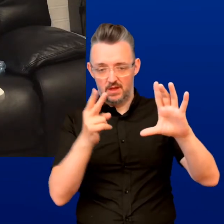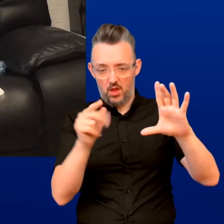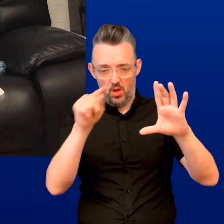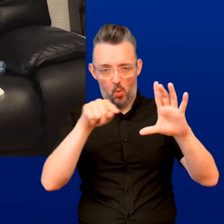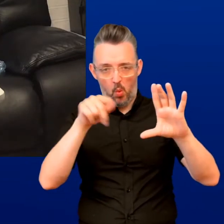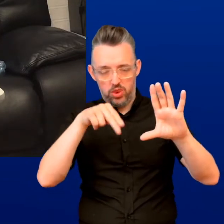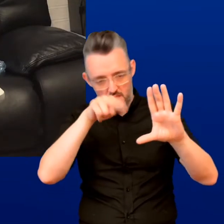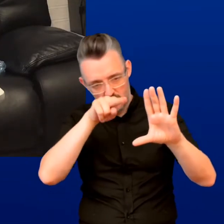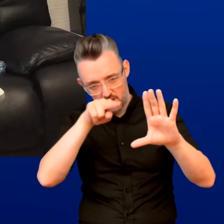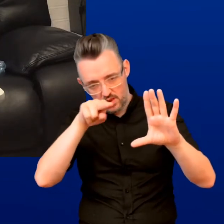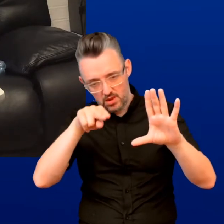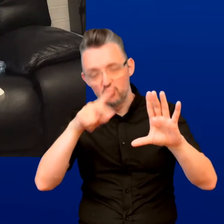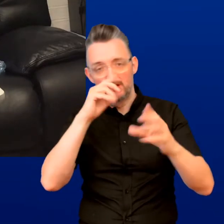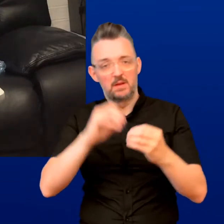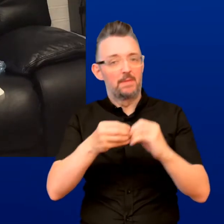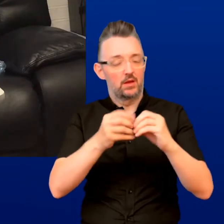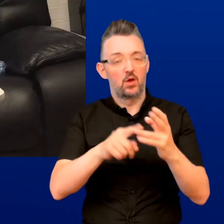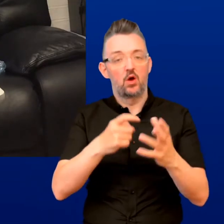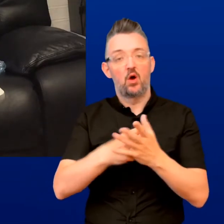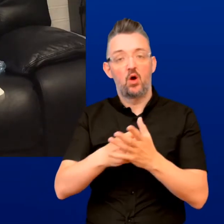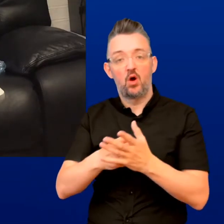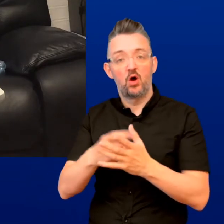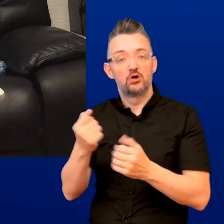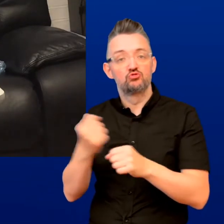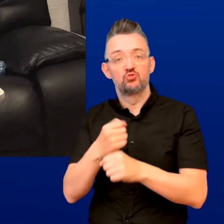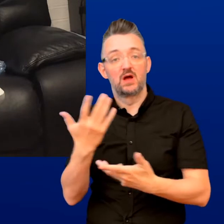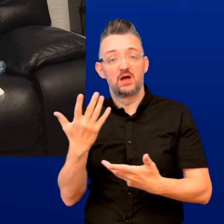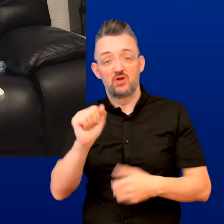a personalized stencil or you can actually do some freehand drawing or